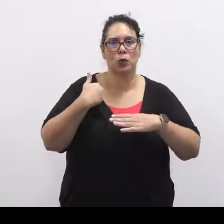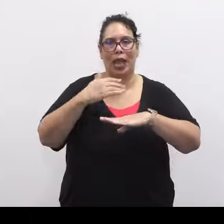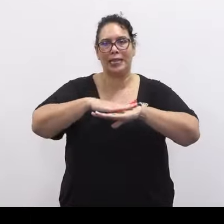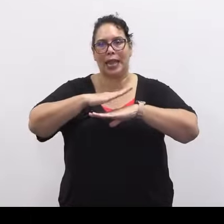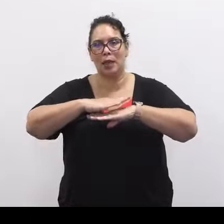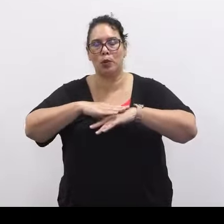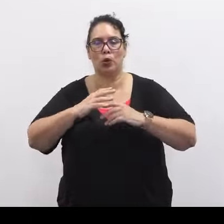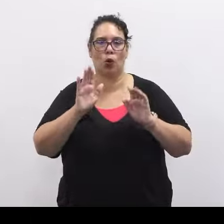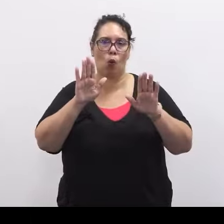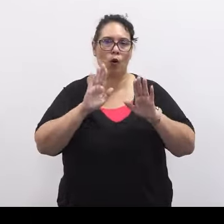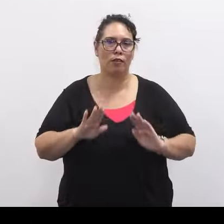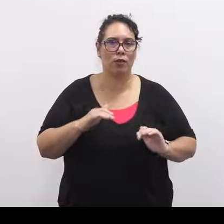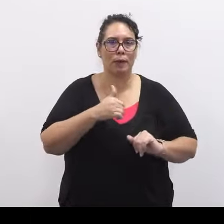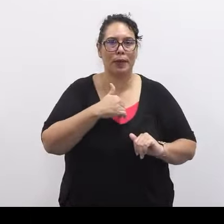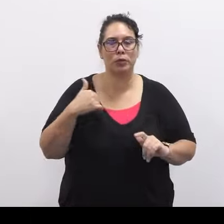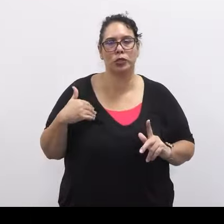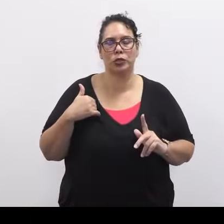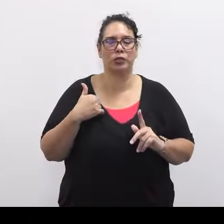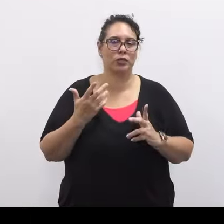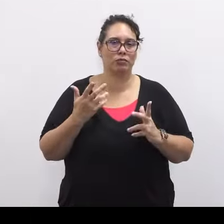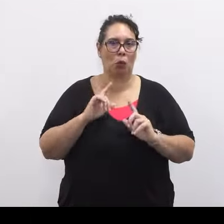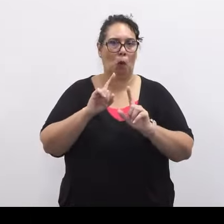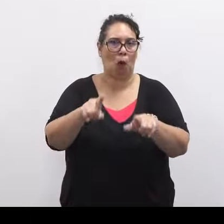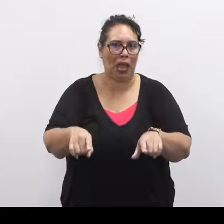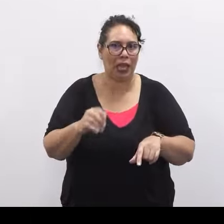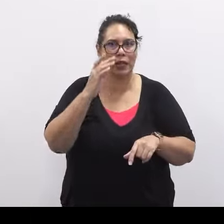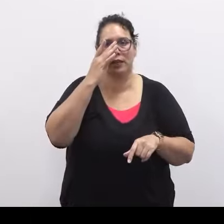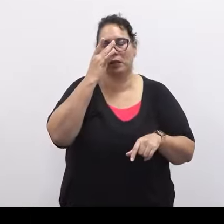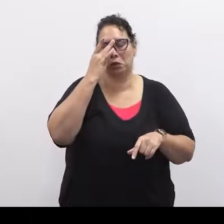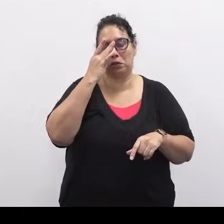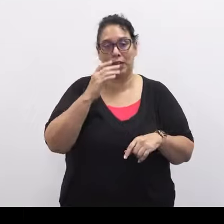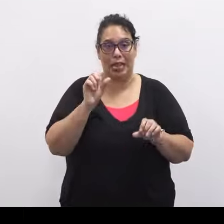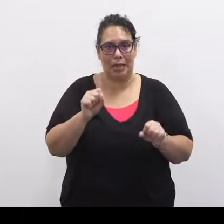of our community engagement team went there and were able to talk to a bunch